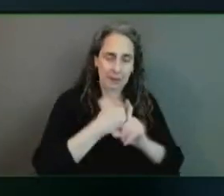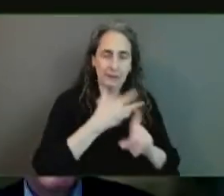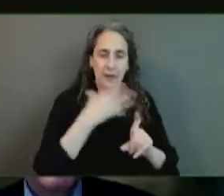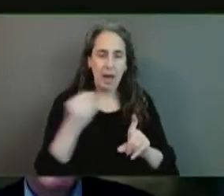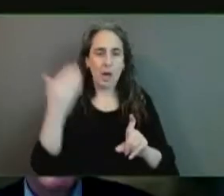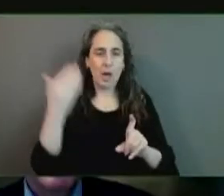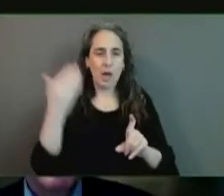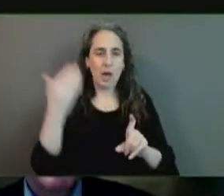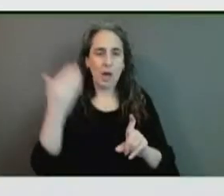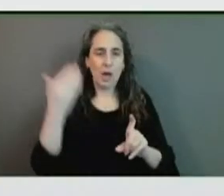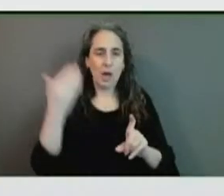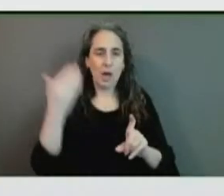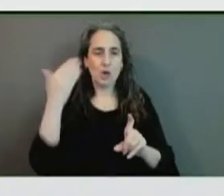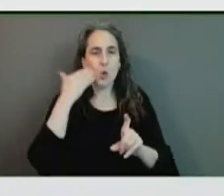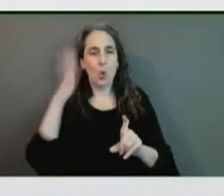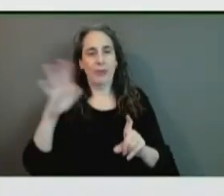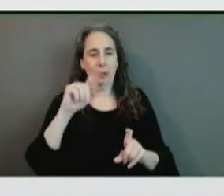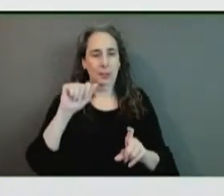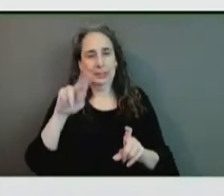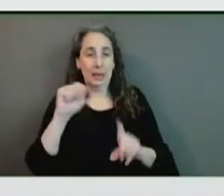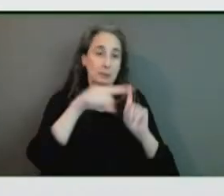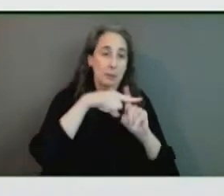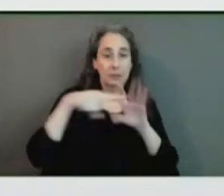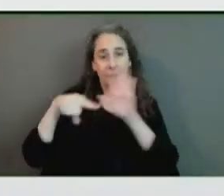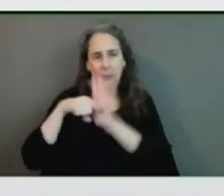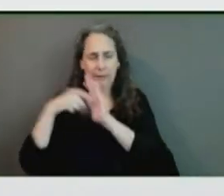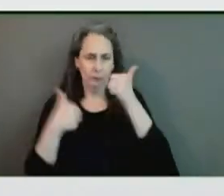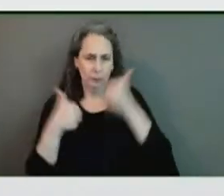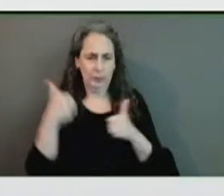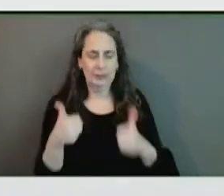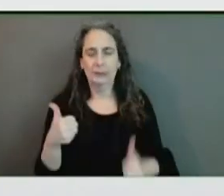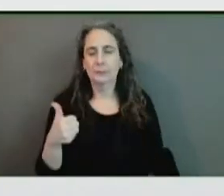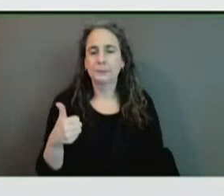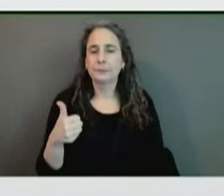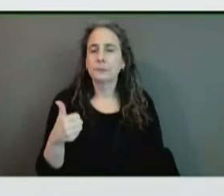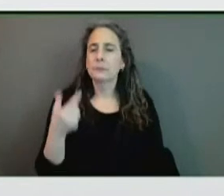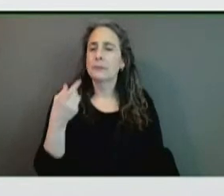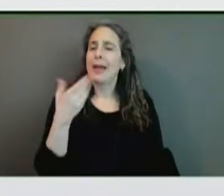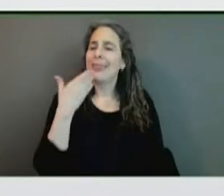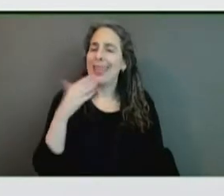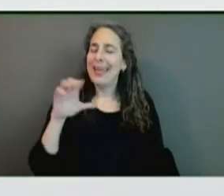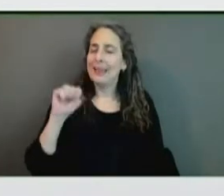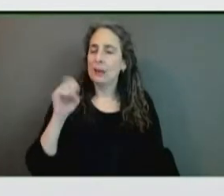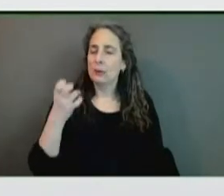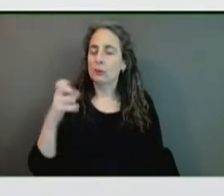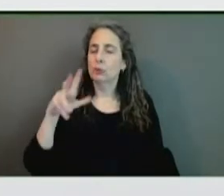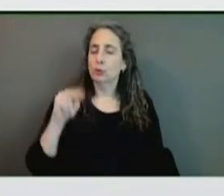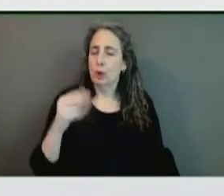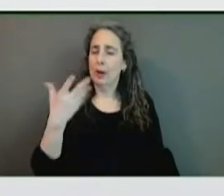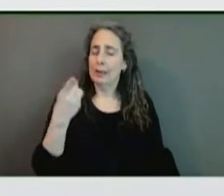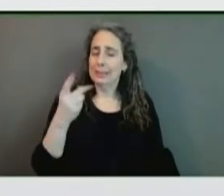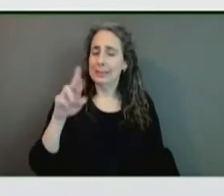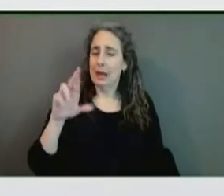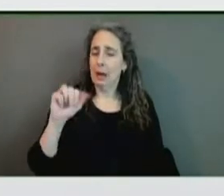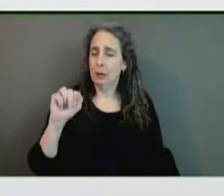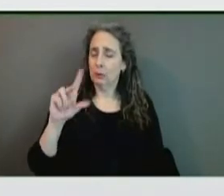they can again protect themselves and know their status. Thank you, Sean. Dr